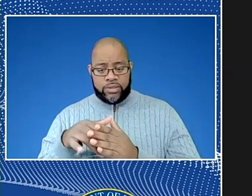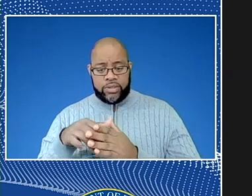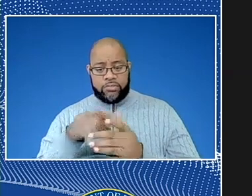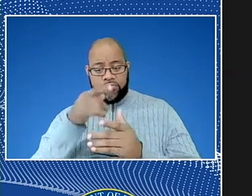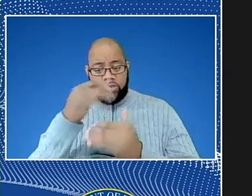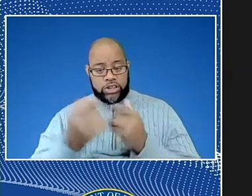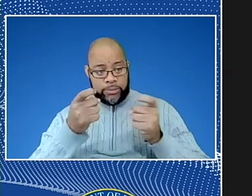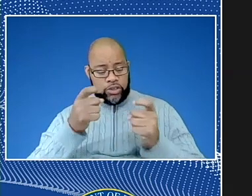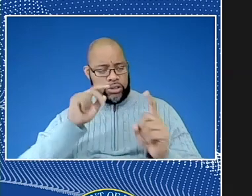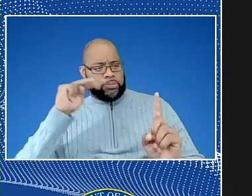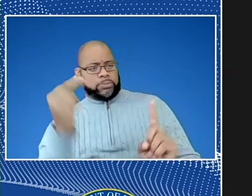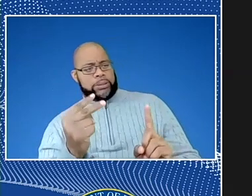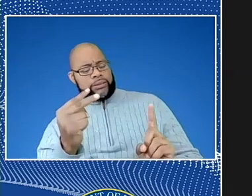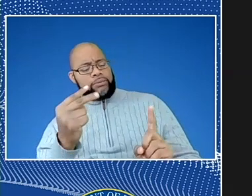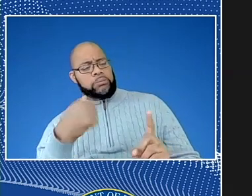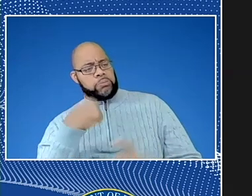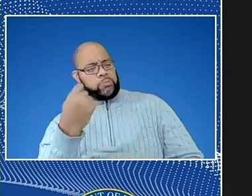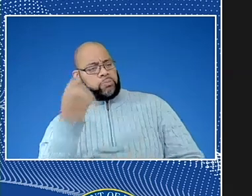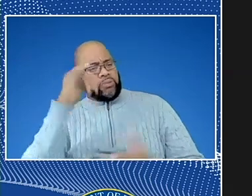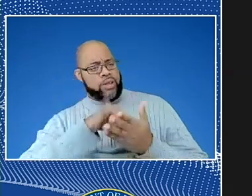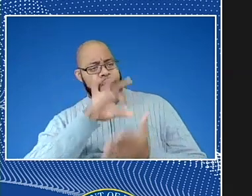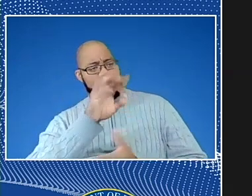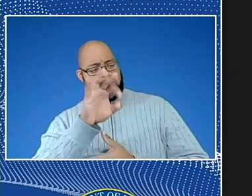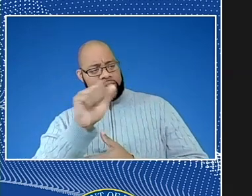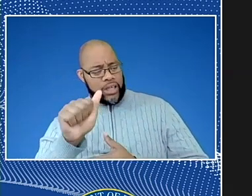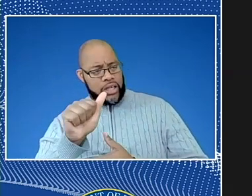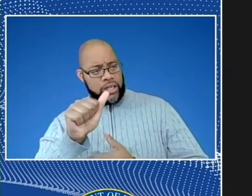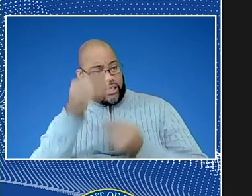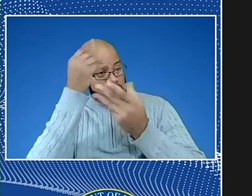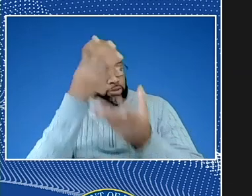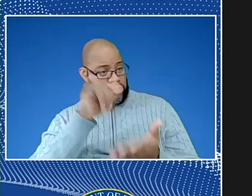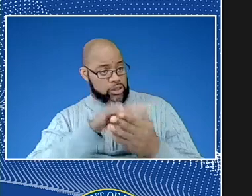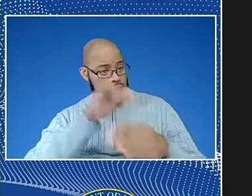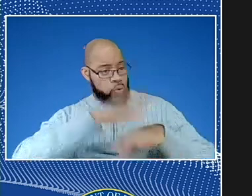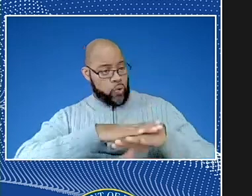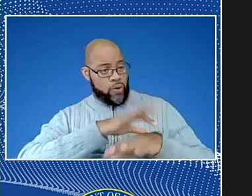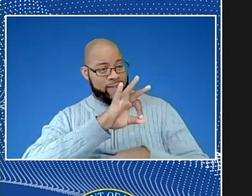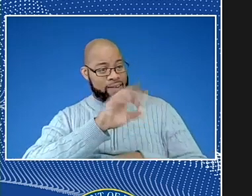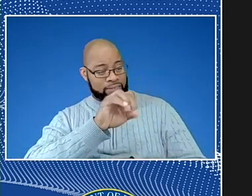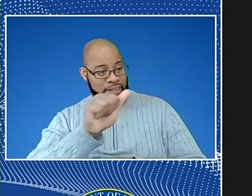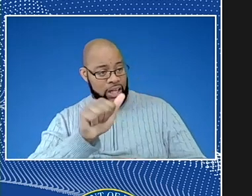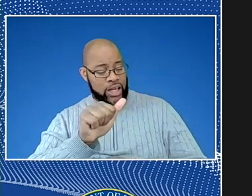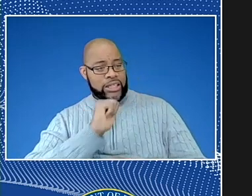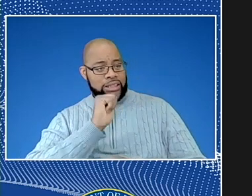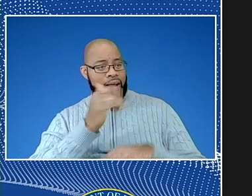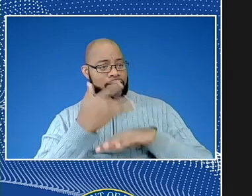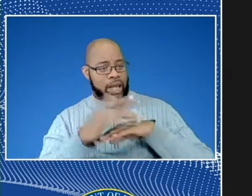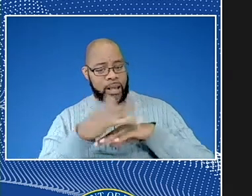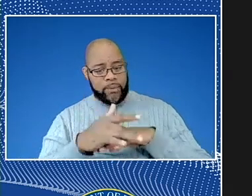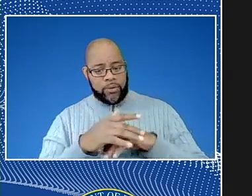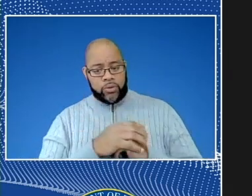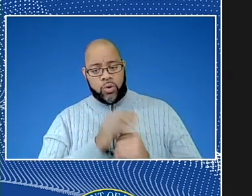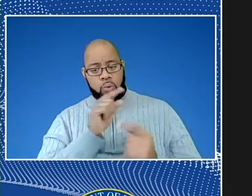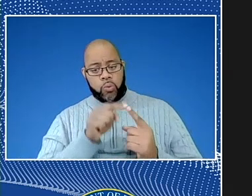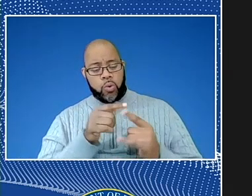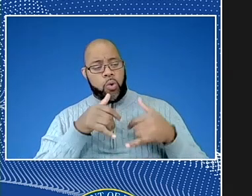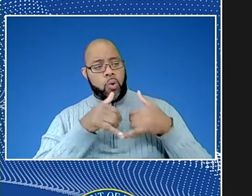understanding that the FAFSA data that's on the FAFSA is not available once the award year is closed.